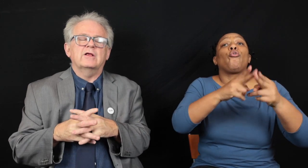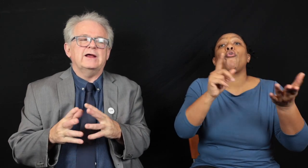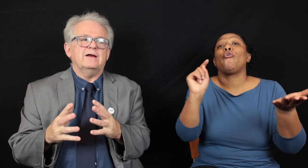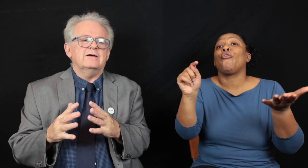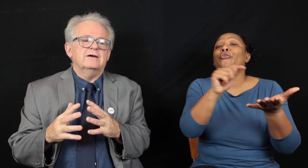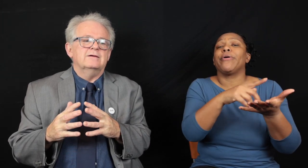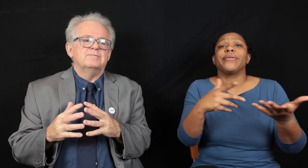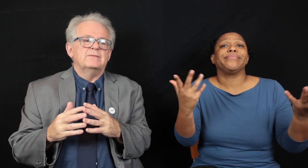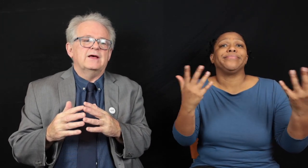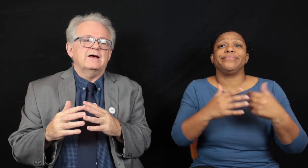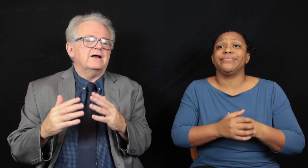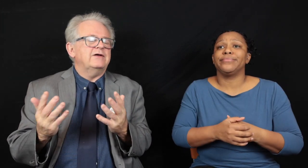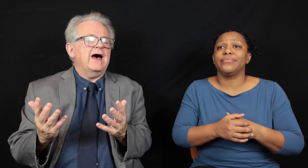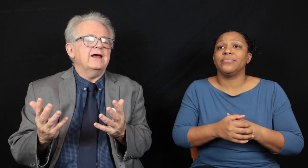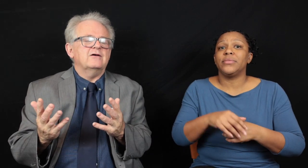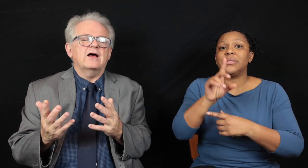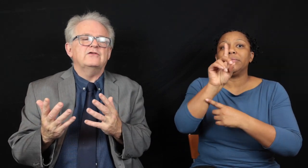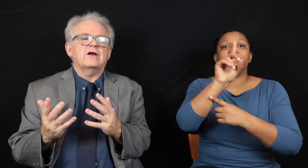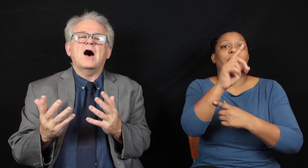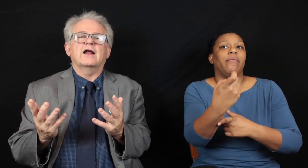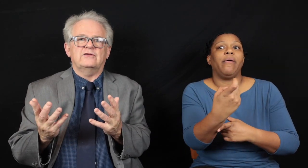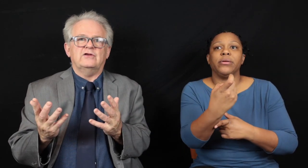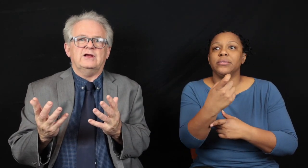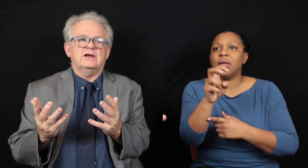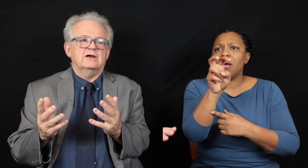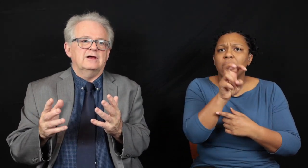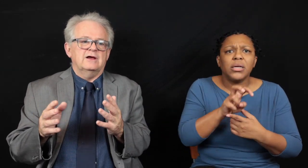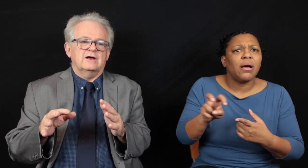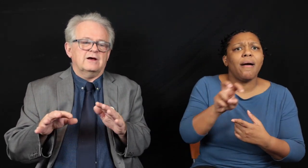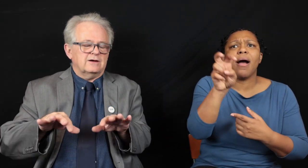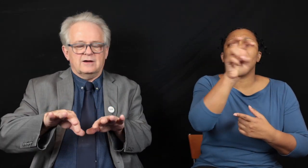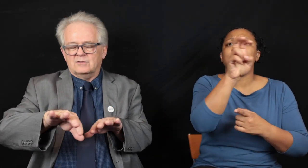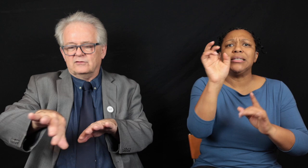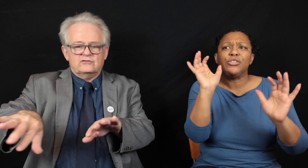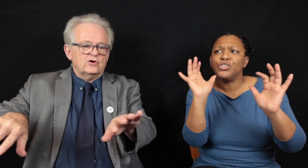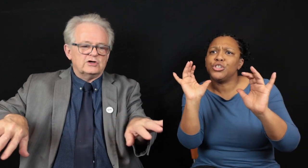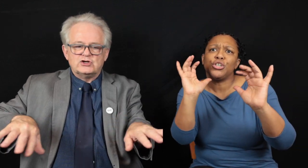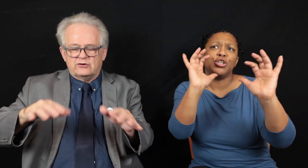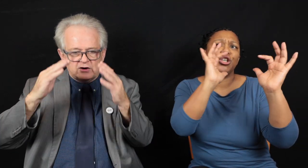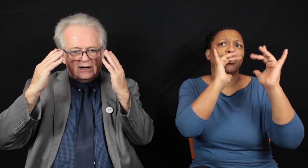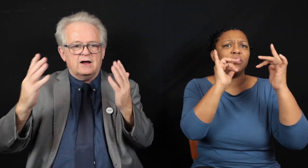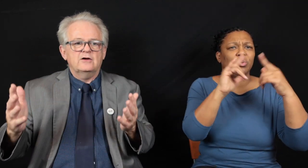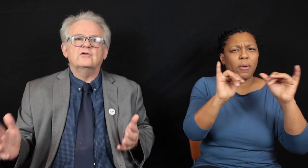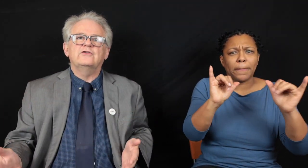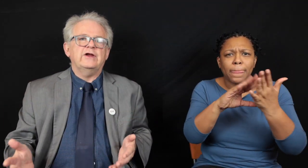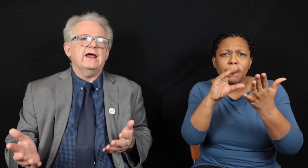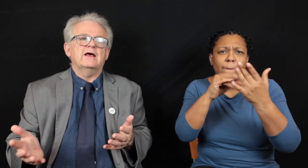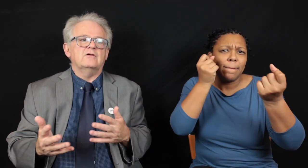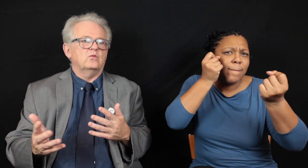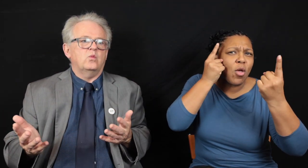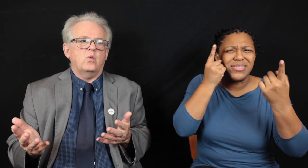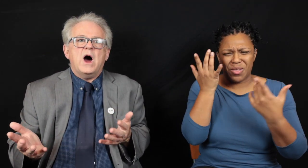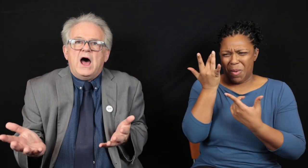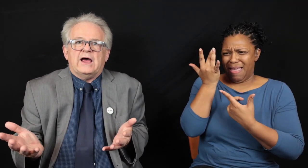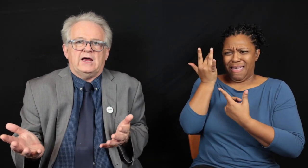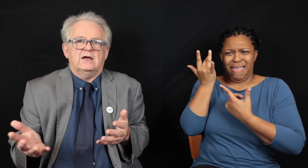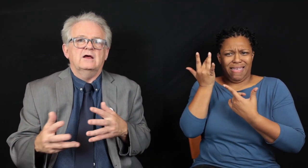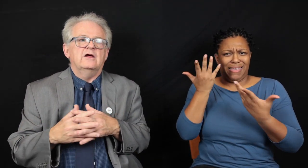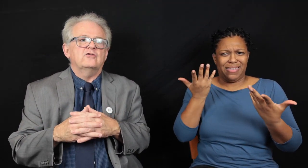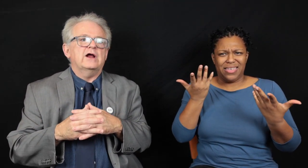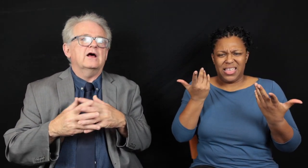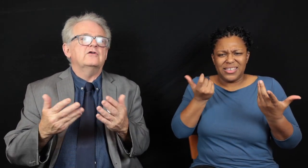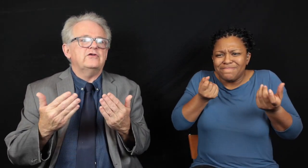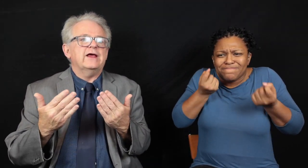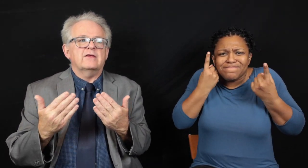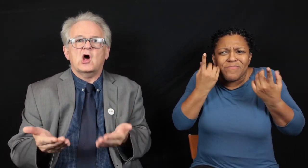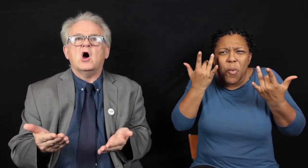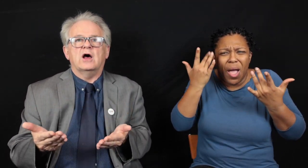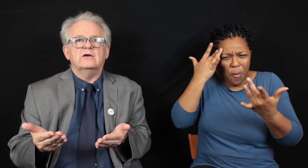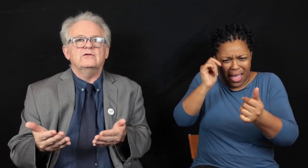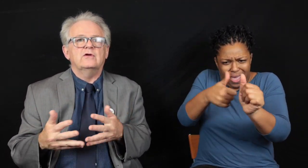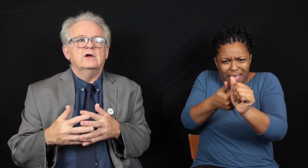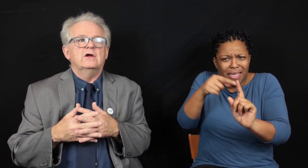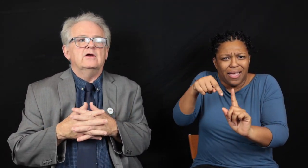it a diagnostic odyssey. A search to try to understand why, try to understand the cause,